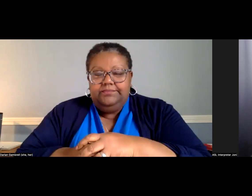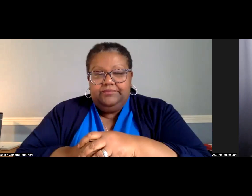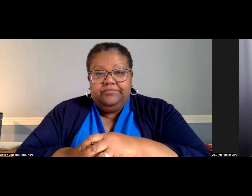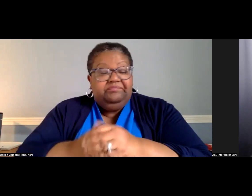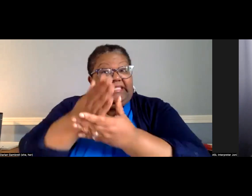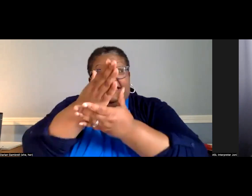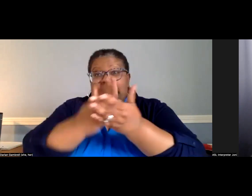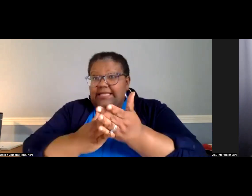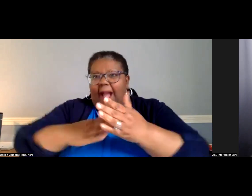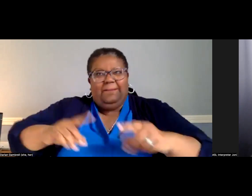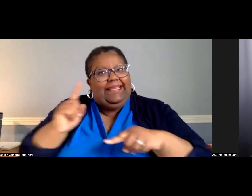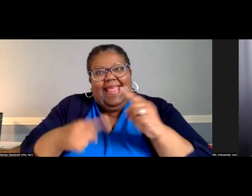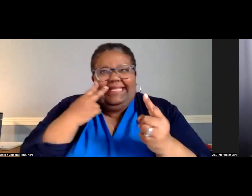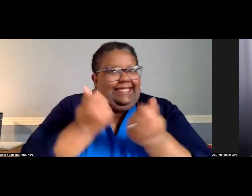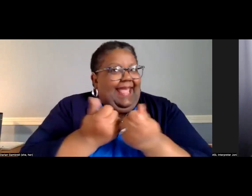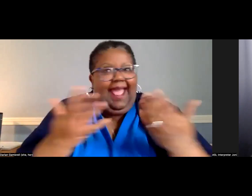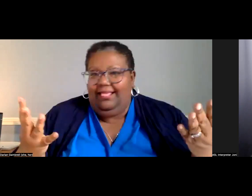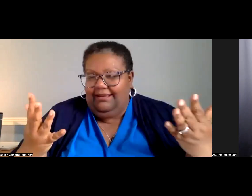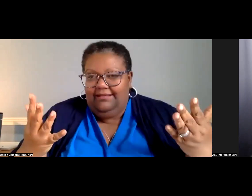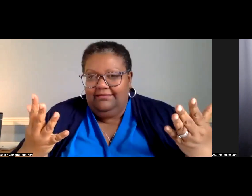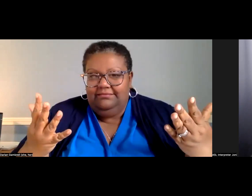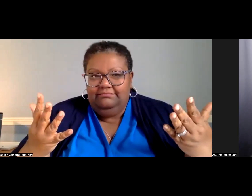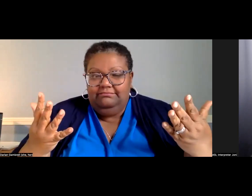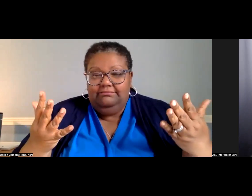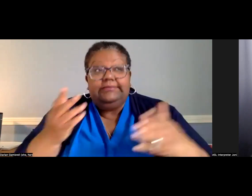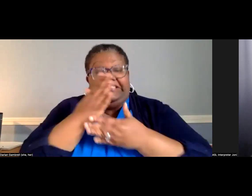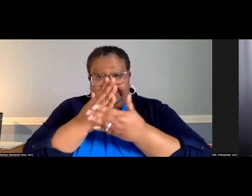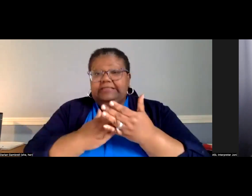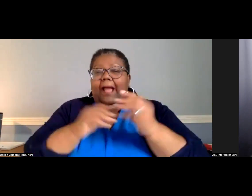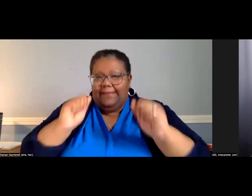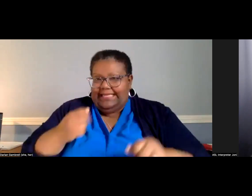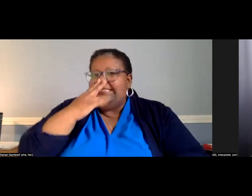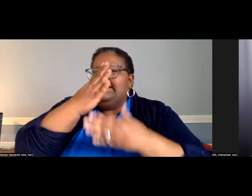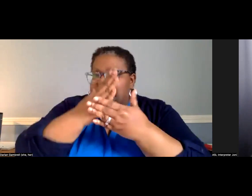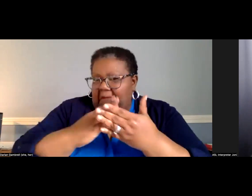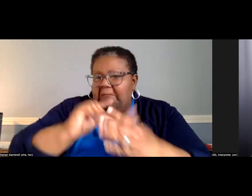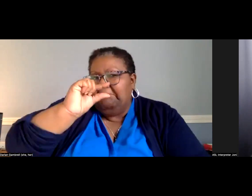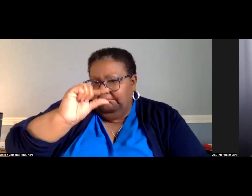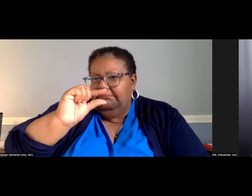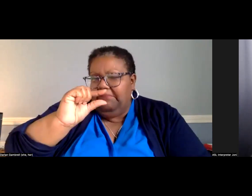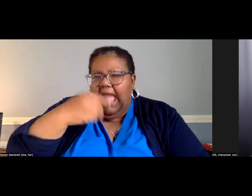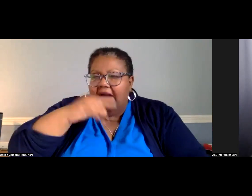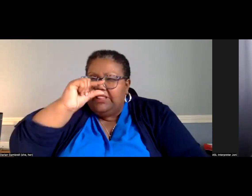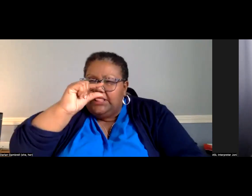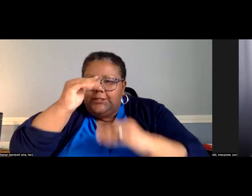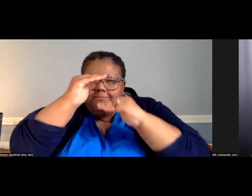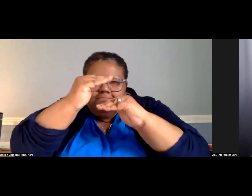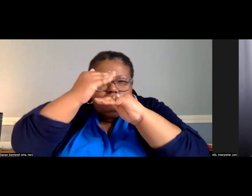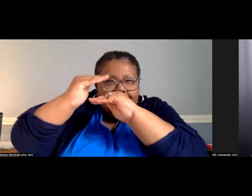loss so a dual sensory loss. you have those that can't see anything you have some that can see some